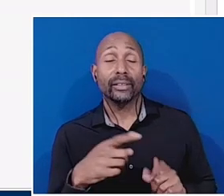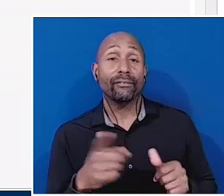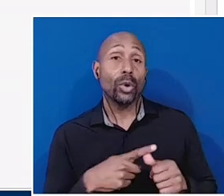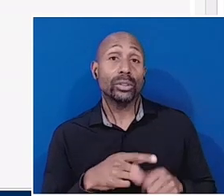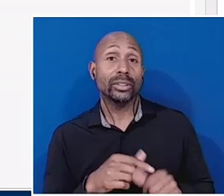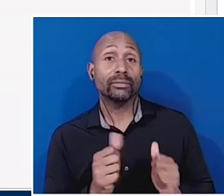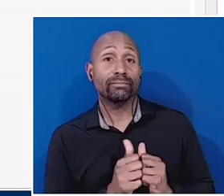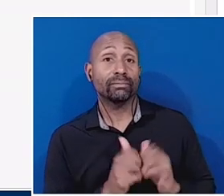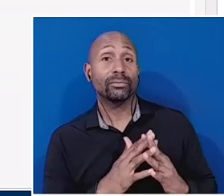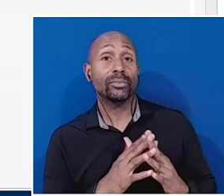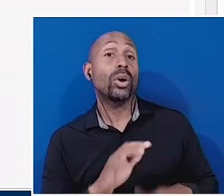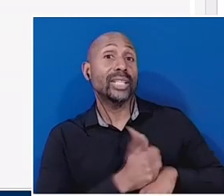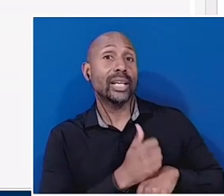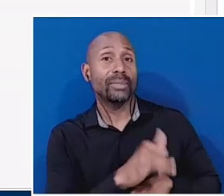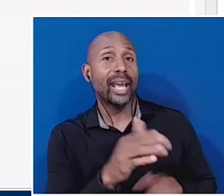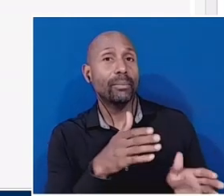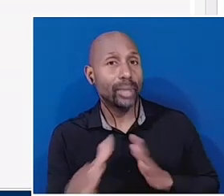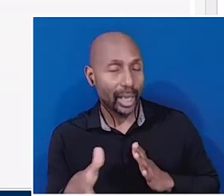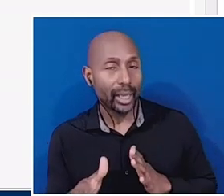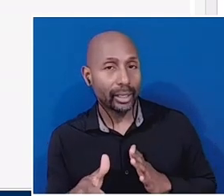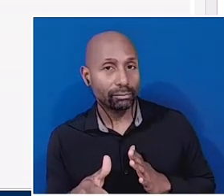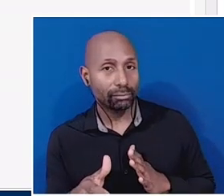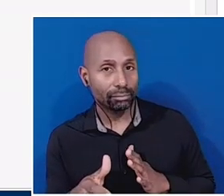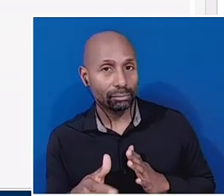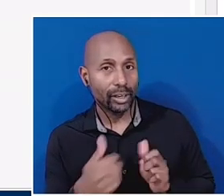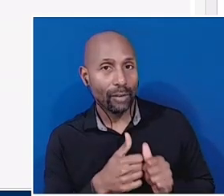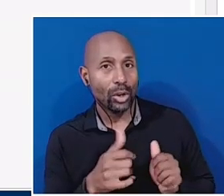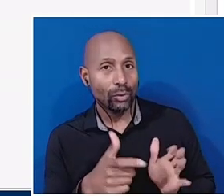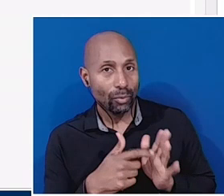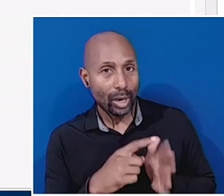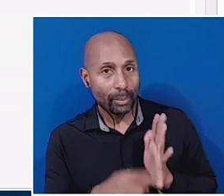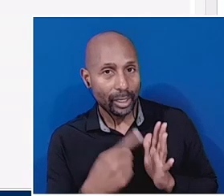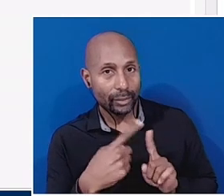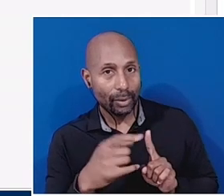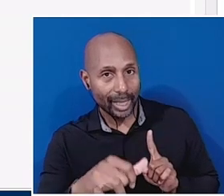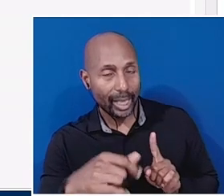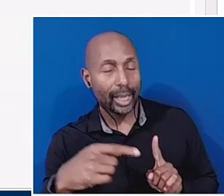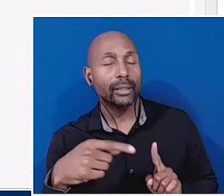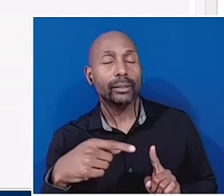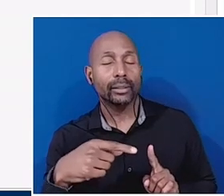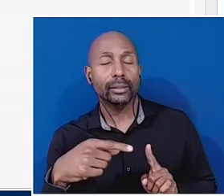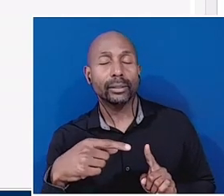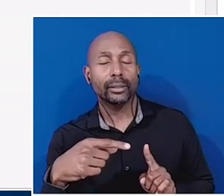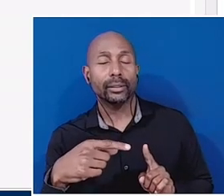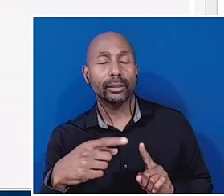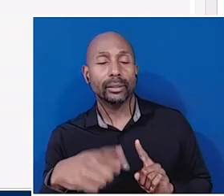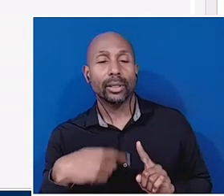And then when those, you know, when those